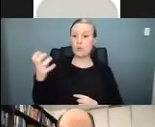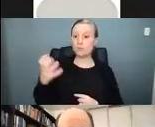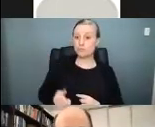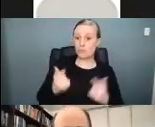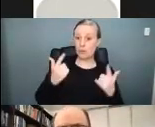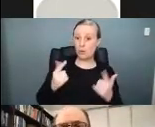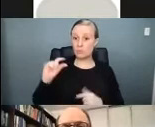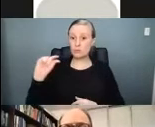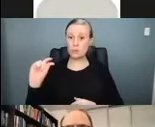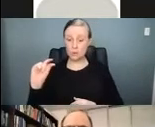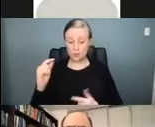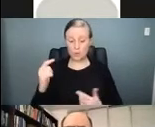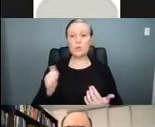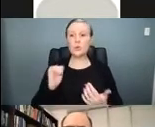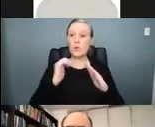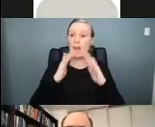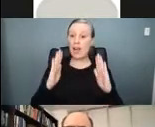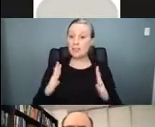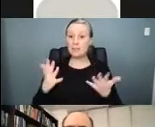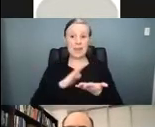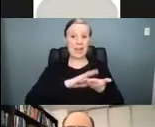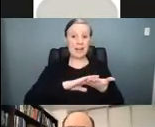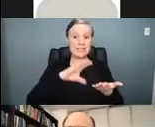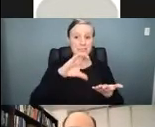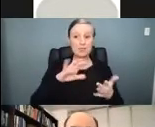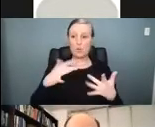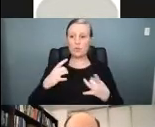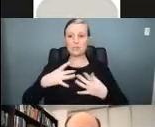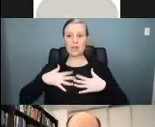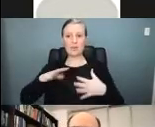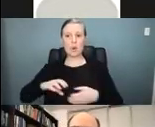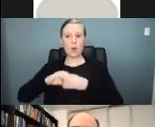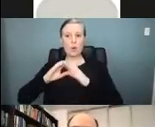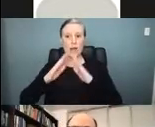housing or do you own your own property? So the kind of household you live in.